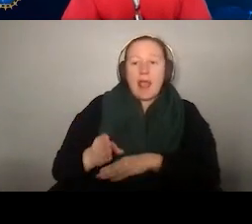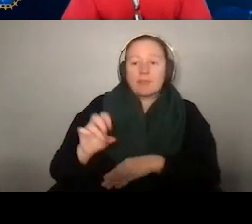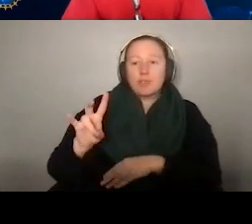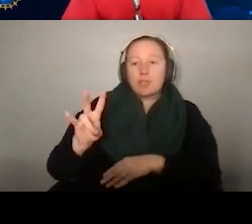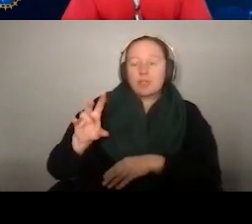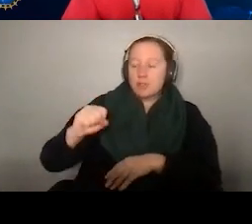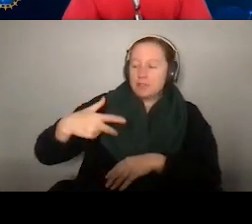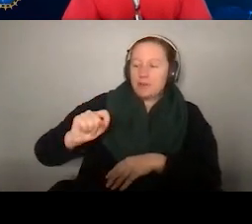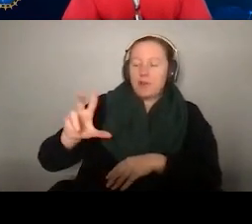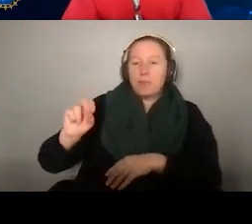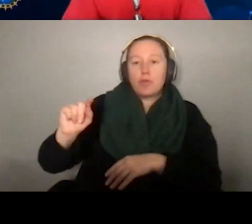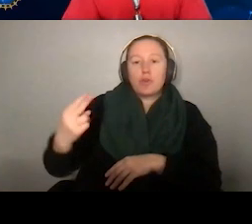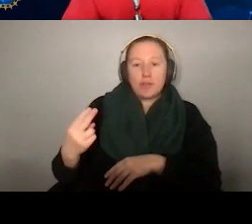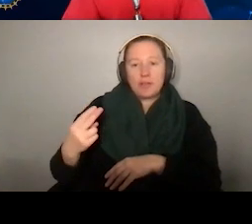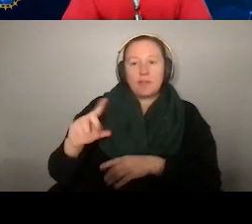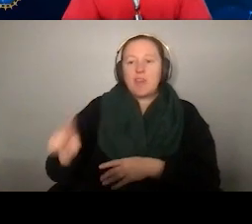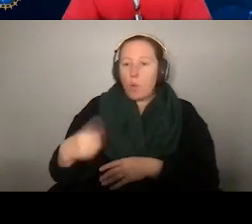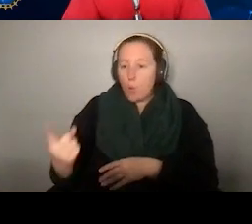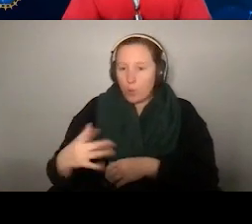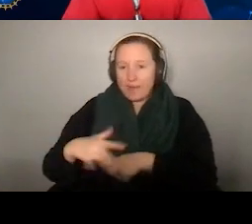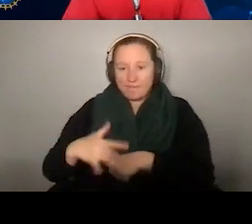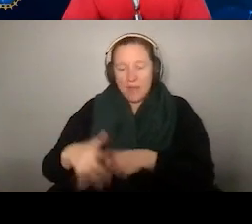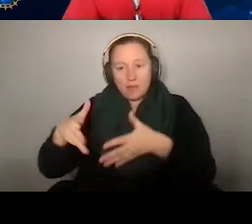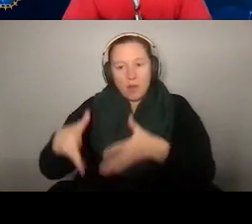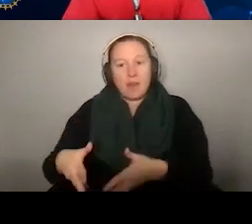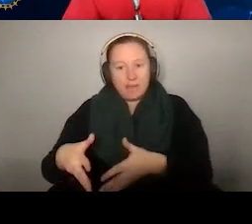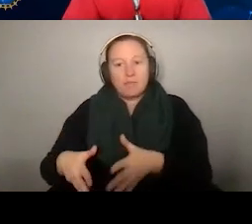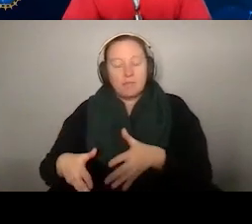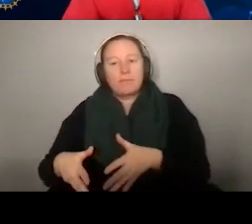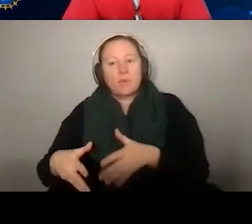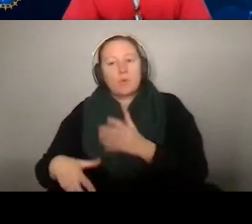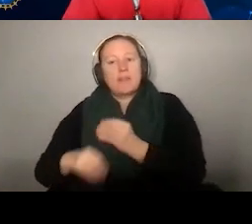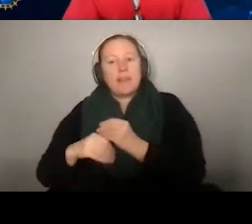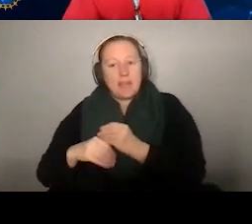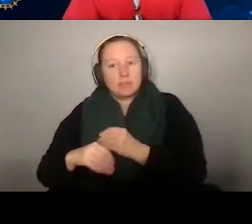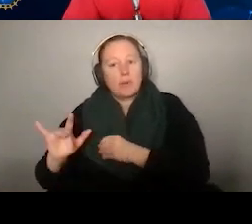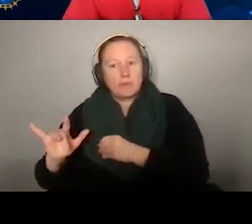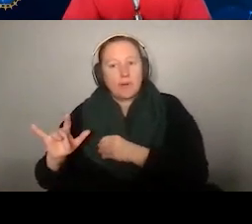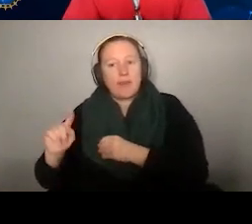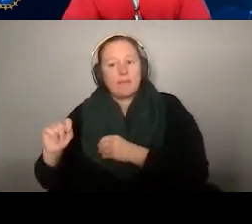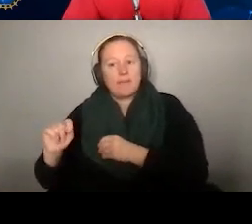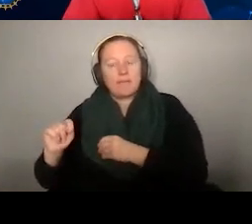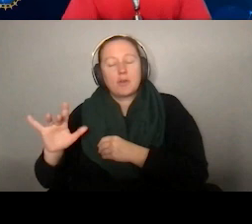the only portion that would remain available for the PI would be the supplement of $25,000.